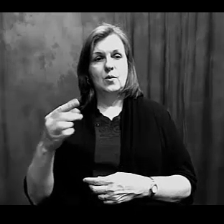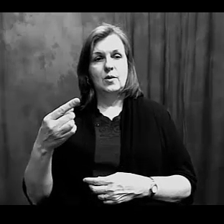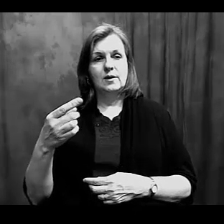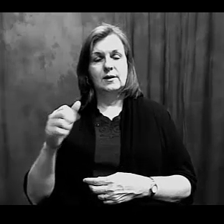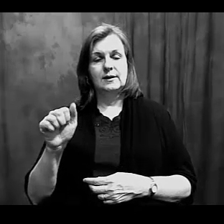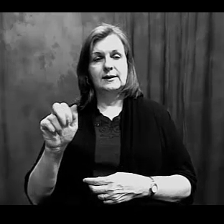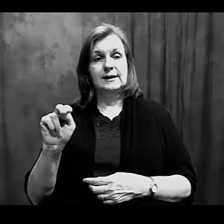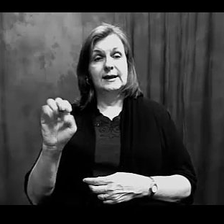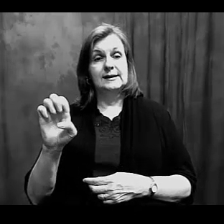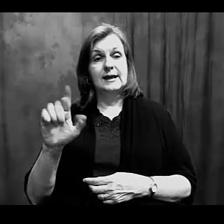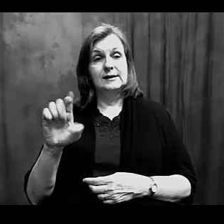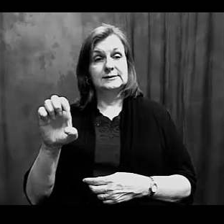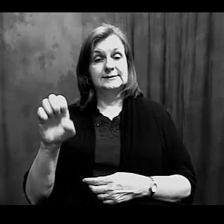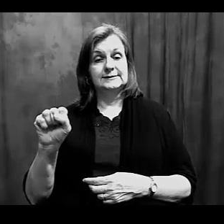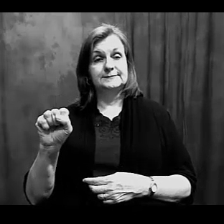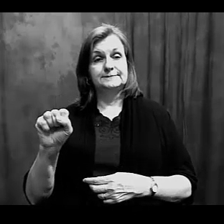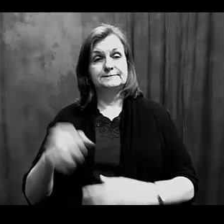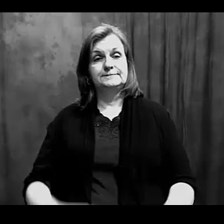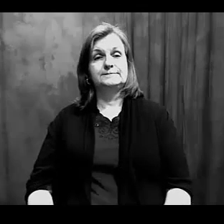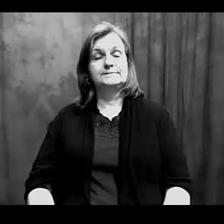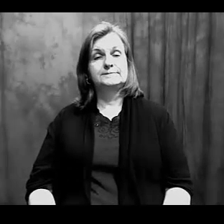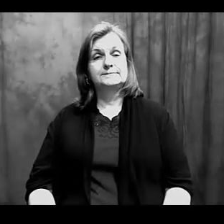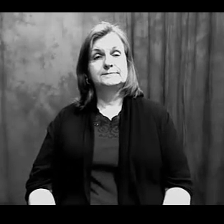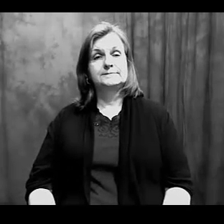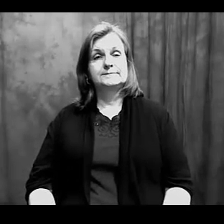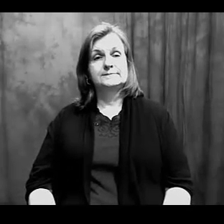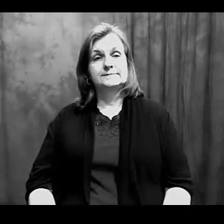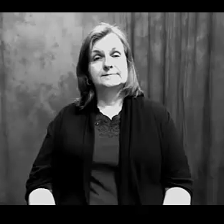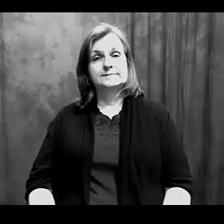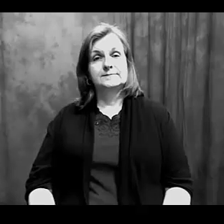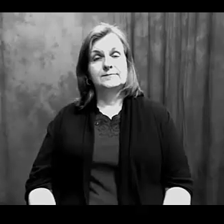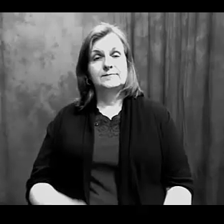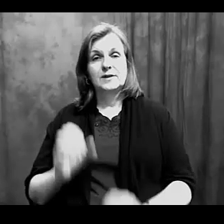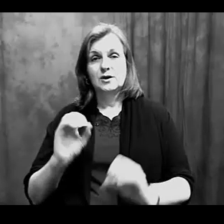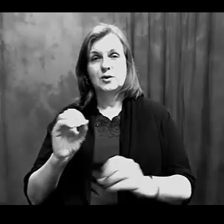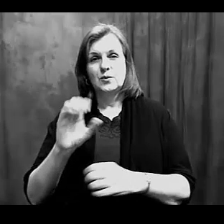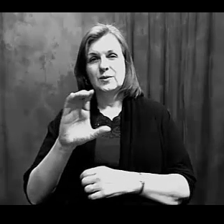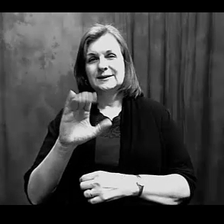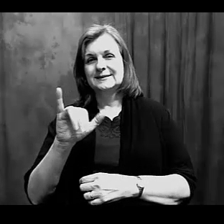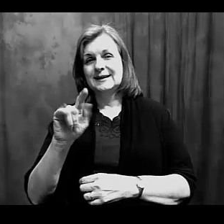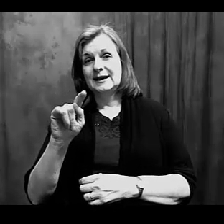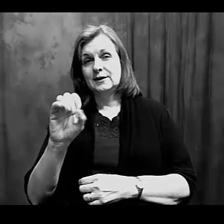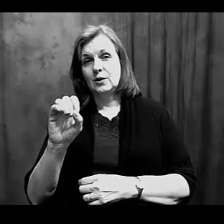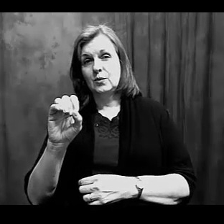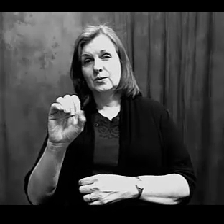there are no organelles